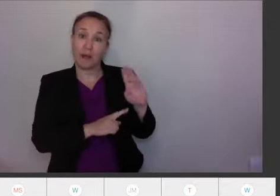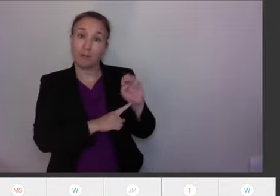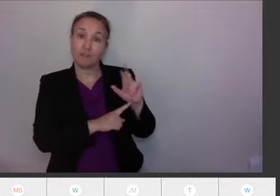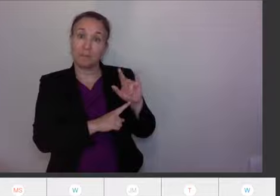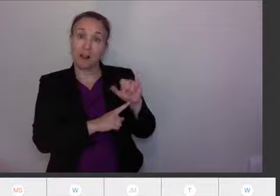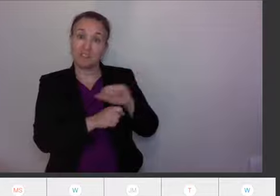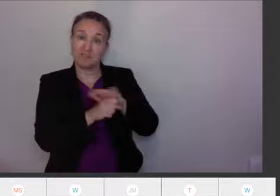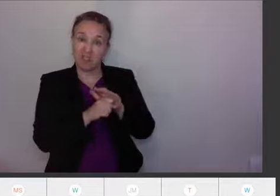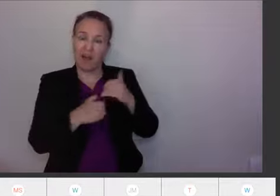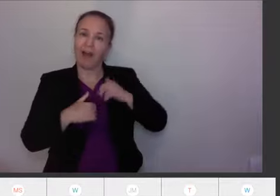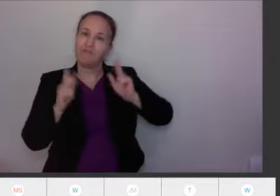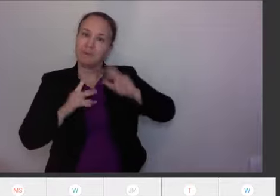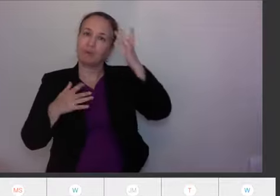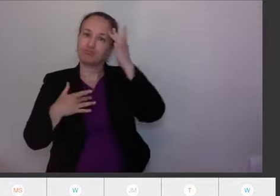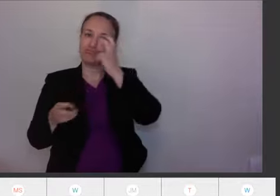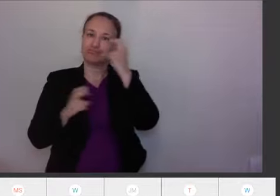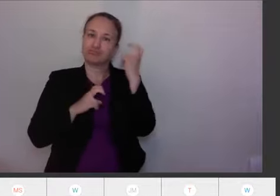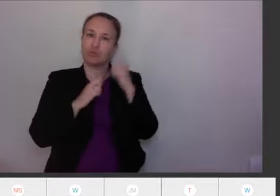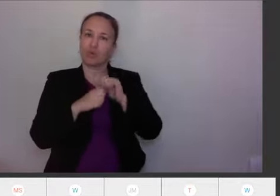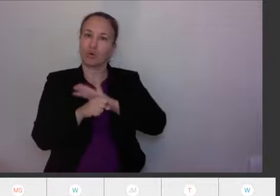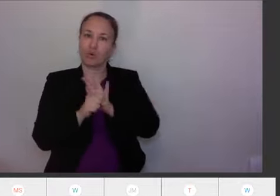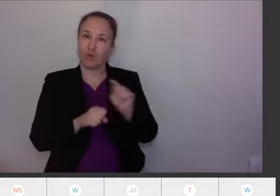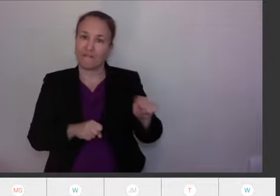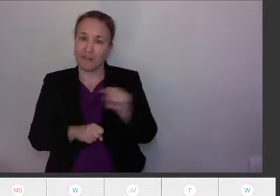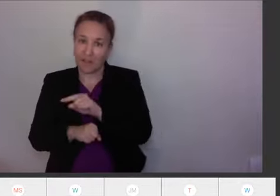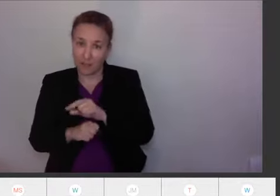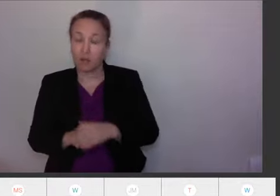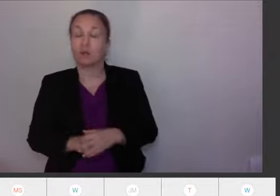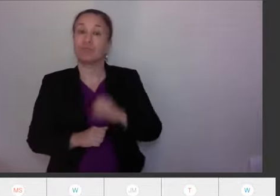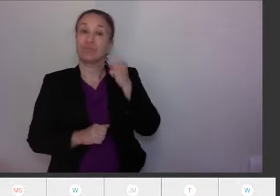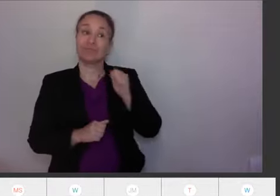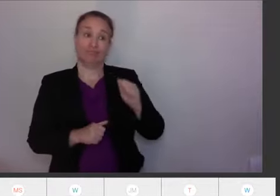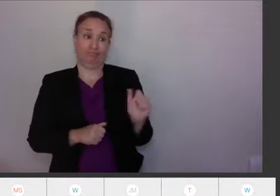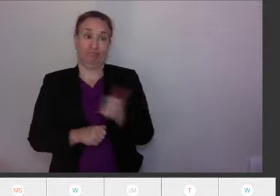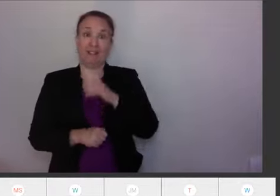individuals with covid 19 these individuals range in age from 3